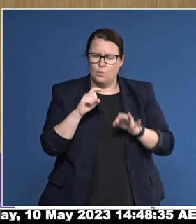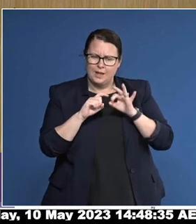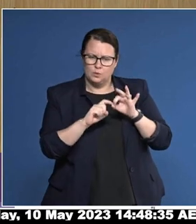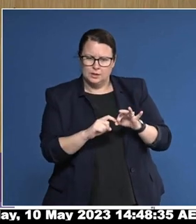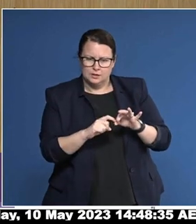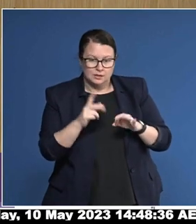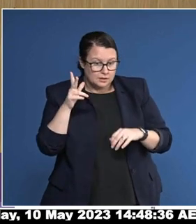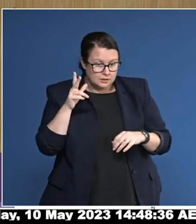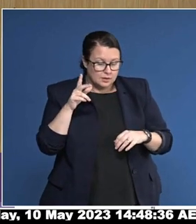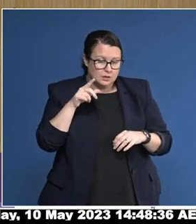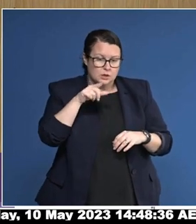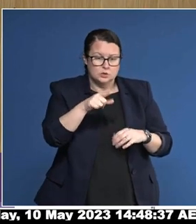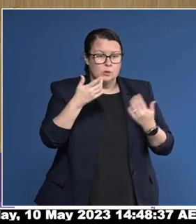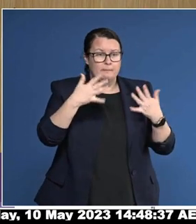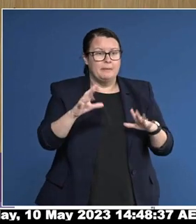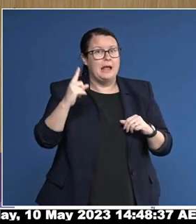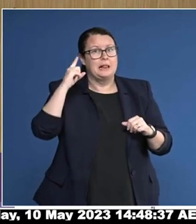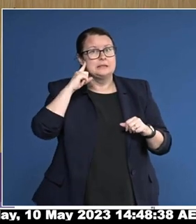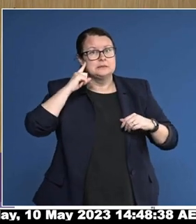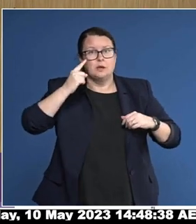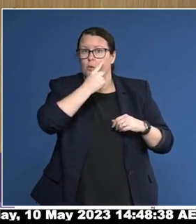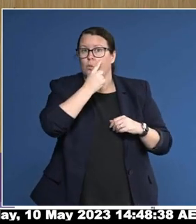Yes? The previous witness - I have listened to most of it, yes.